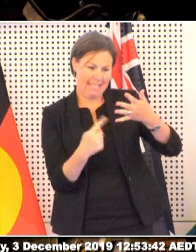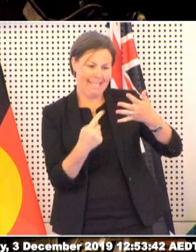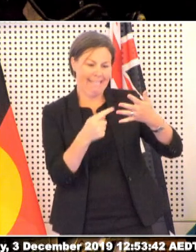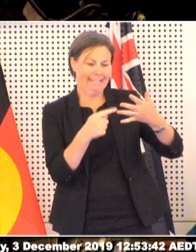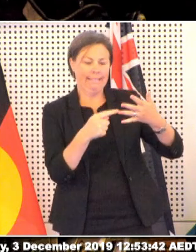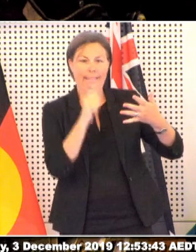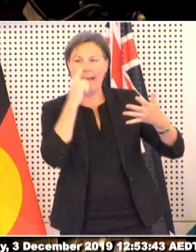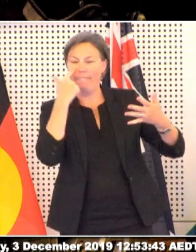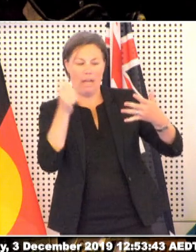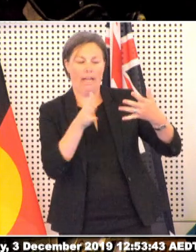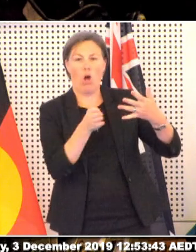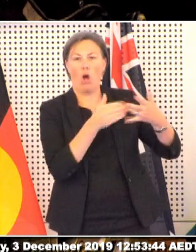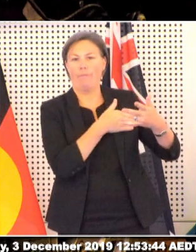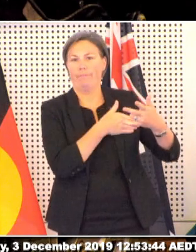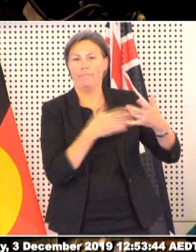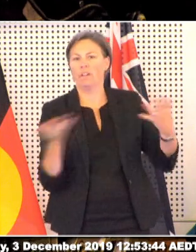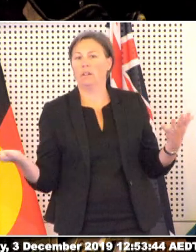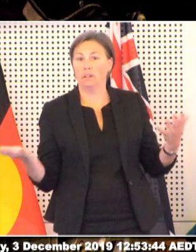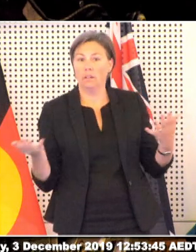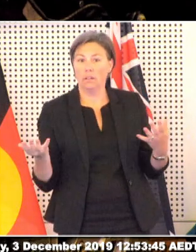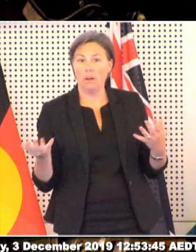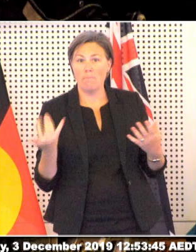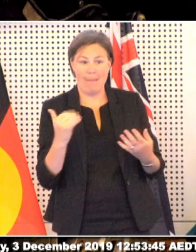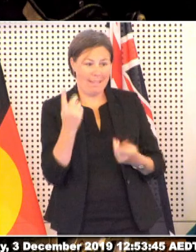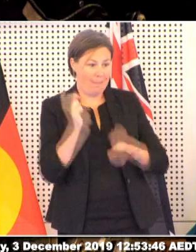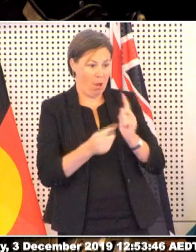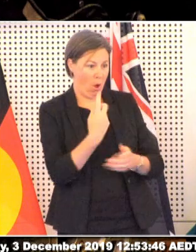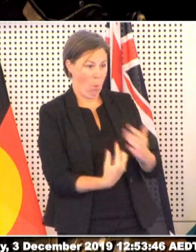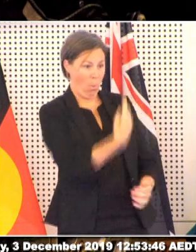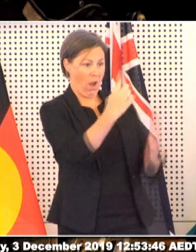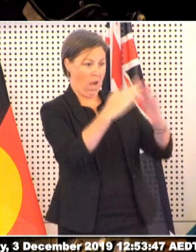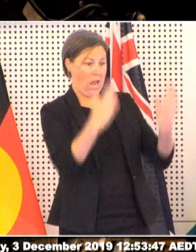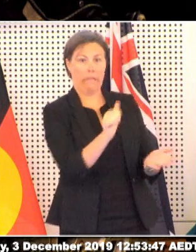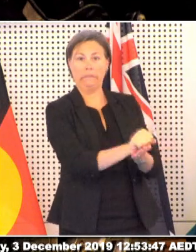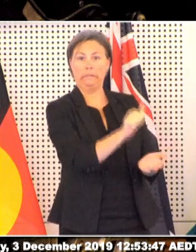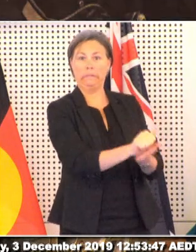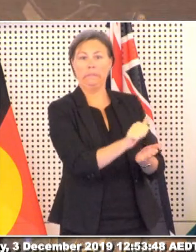might only be one accommodation option available? Or in many cases none.